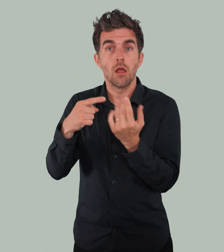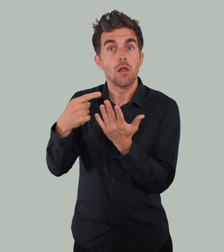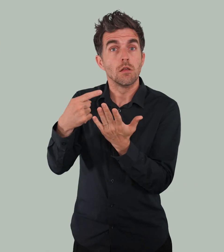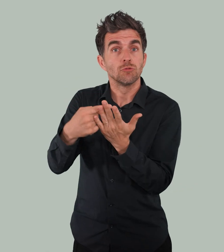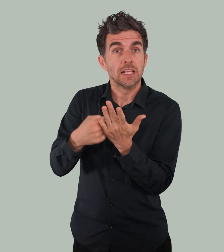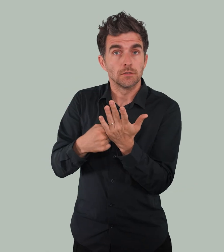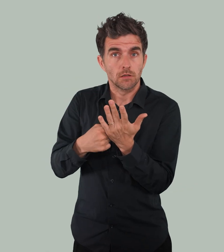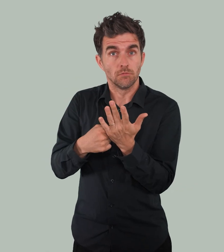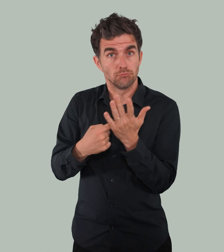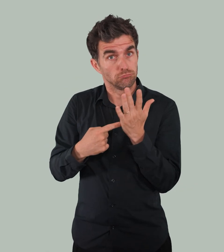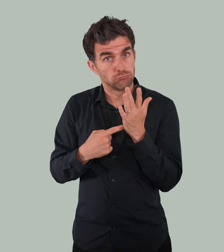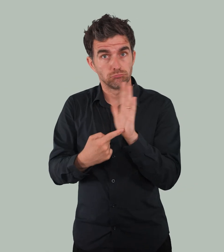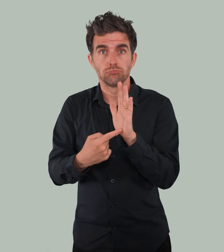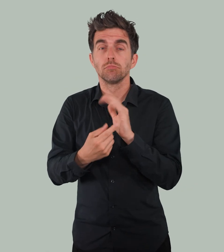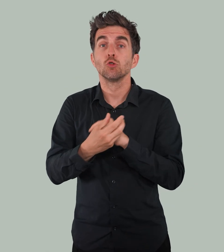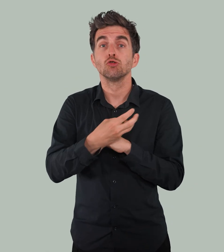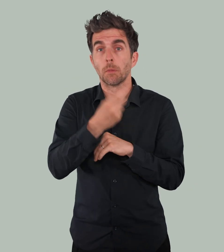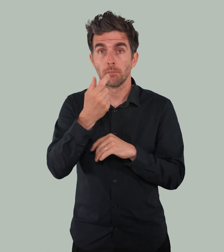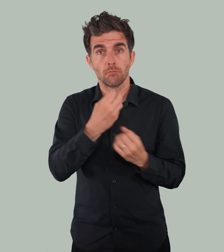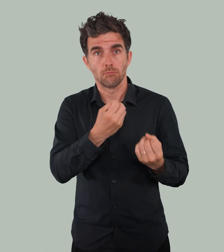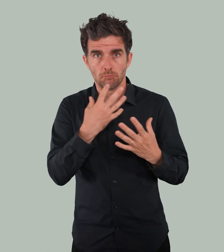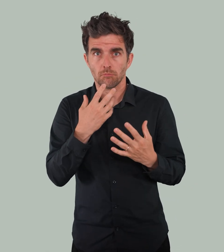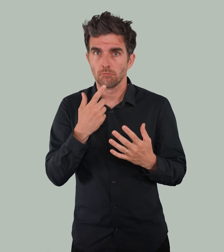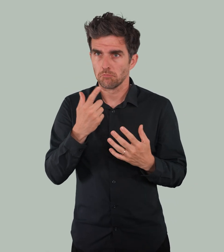While the criteria are set out, some respondents say that